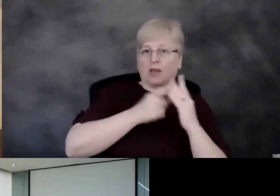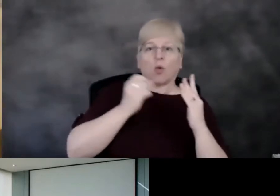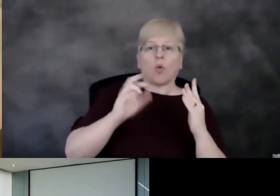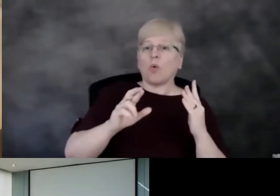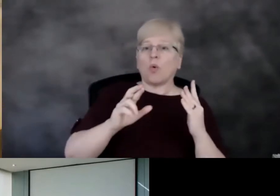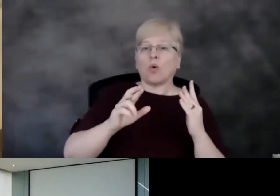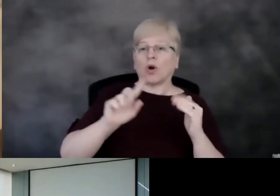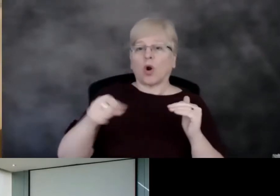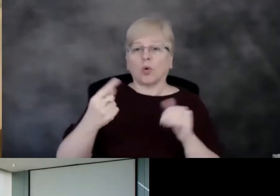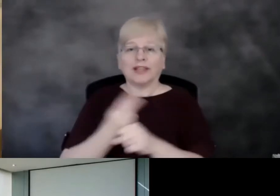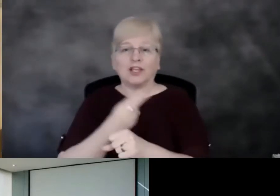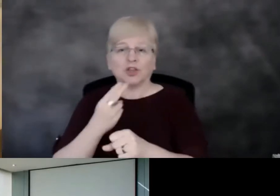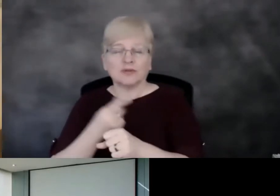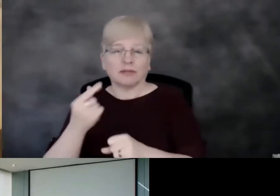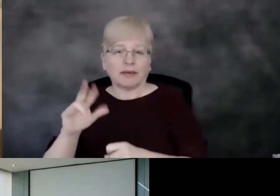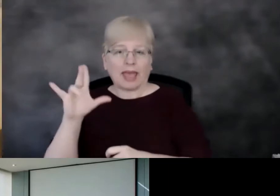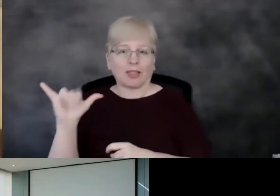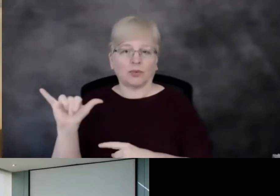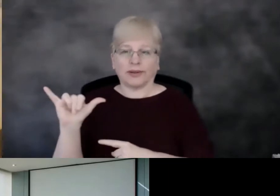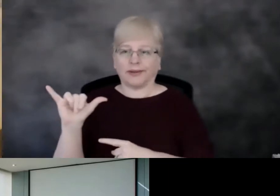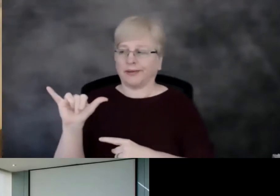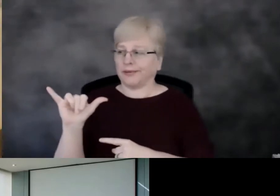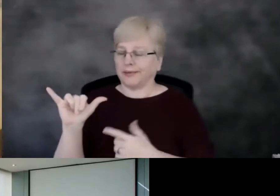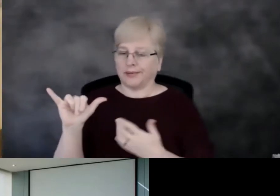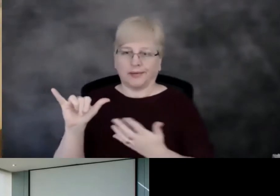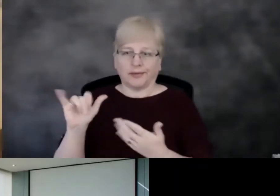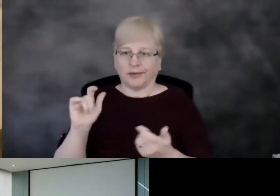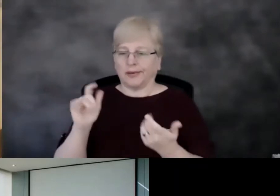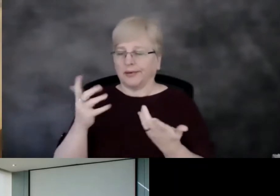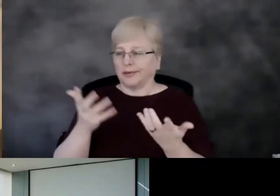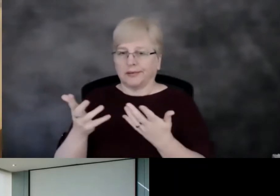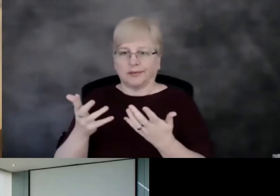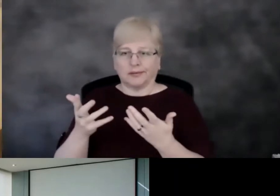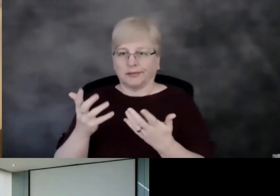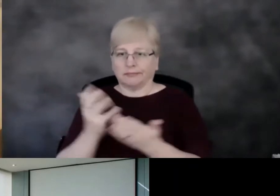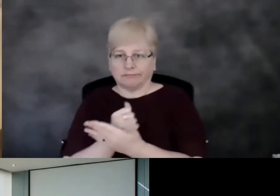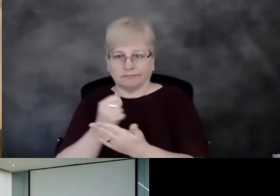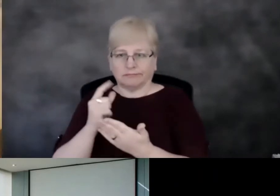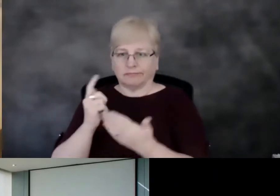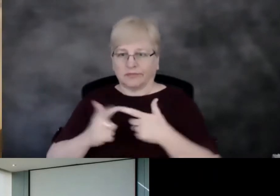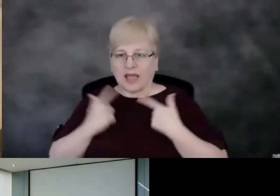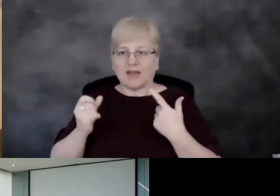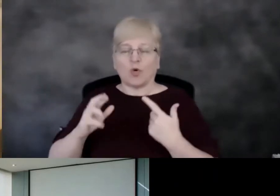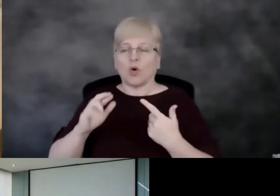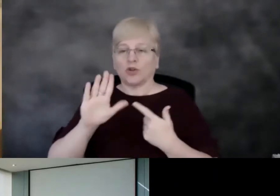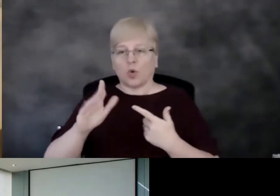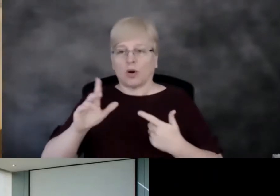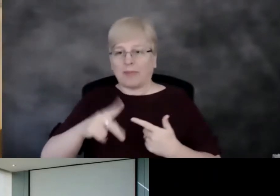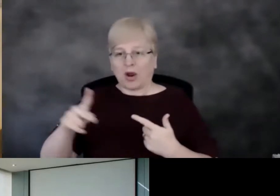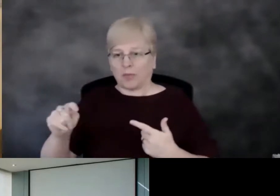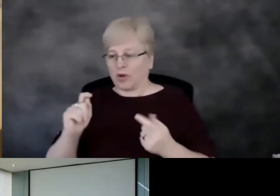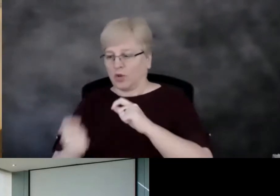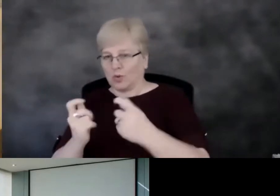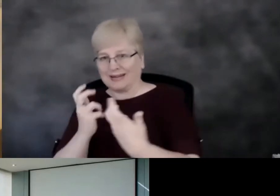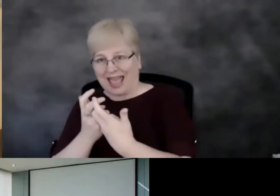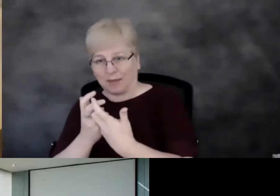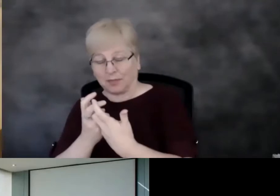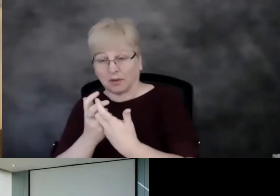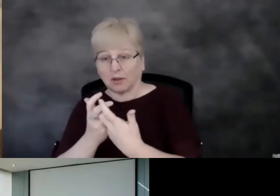the gallery or whether you adapt your PowerPoint to it, not only can you narrate specific slides,